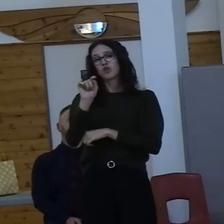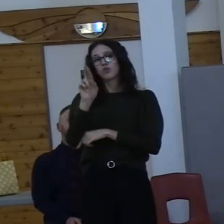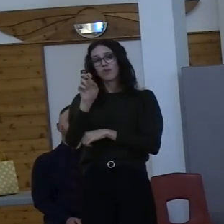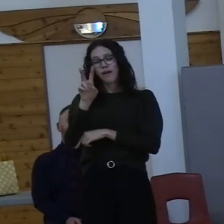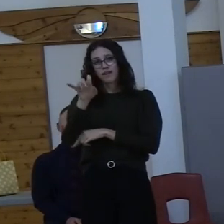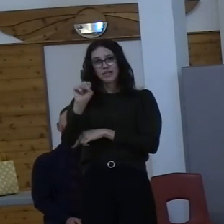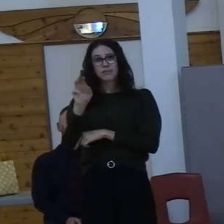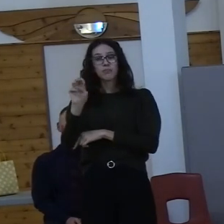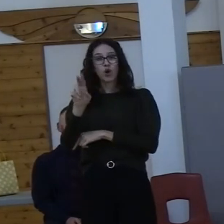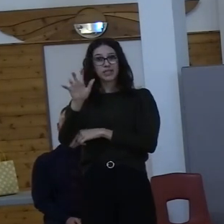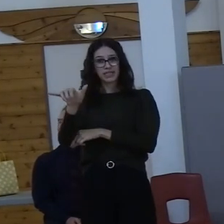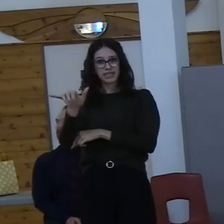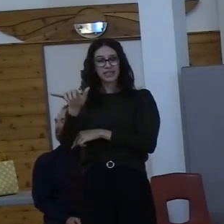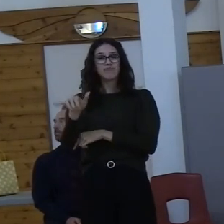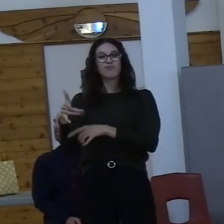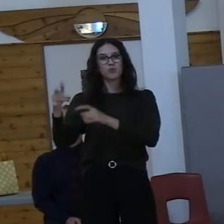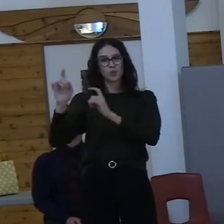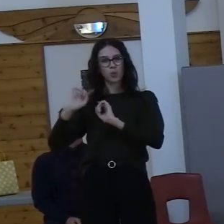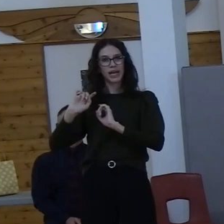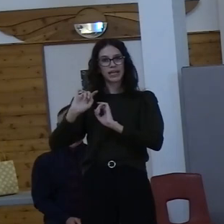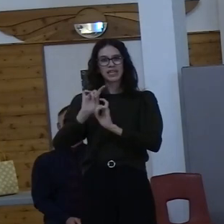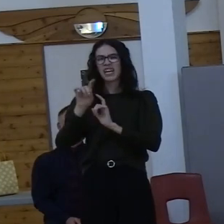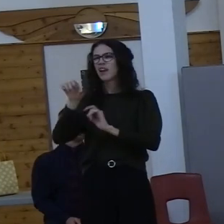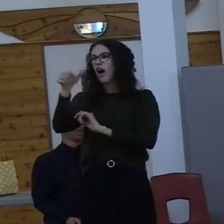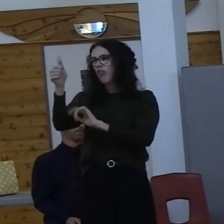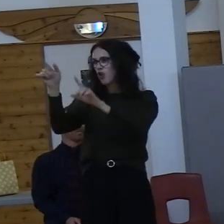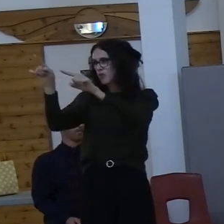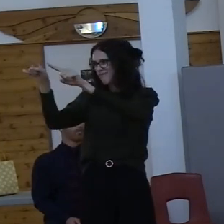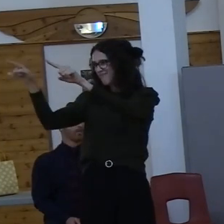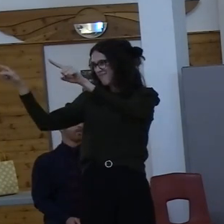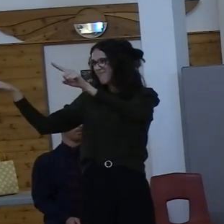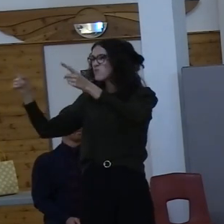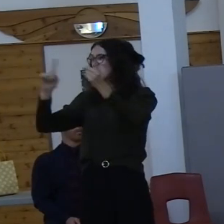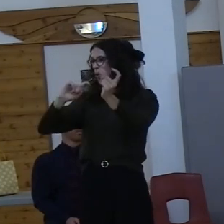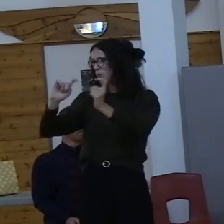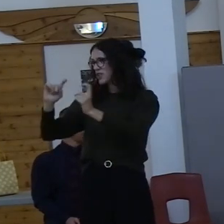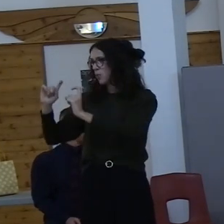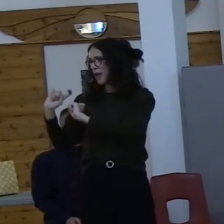And we also, as we mentioned, have items donated by all these people.